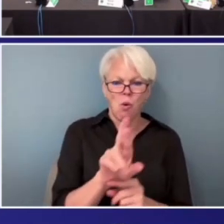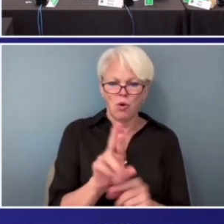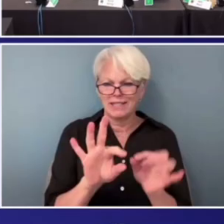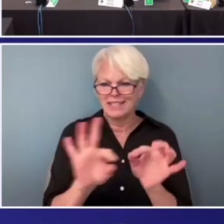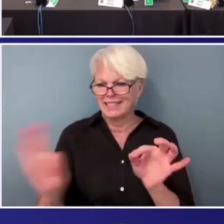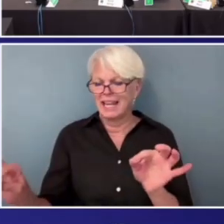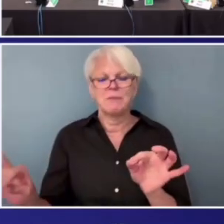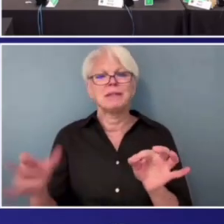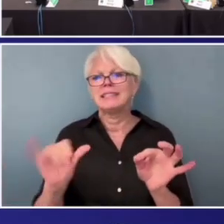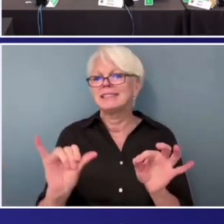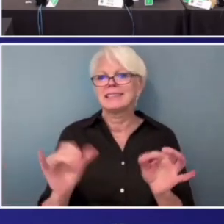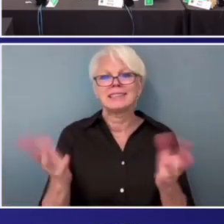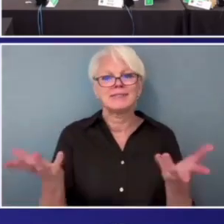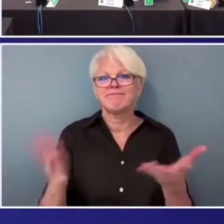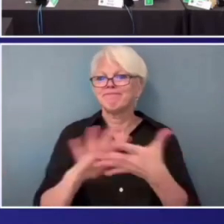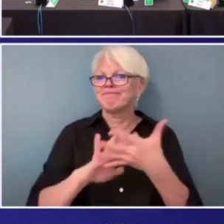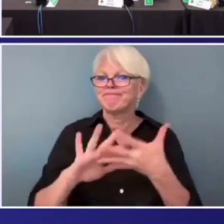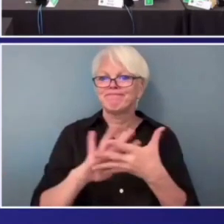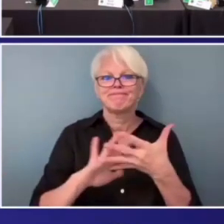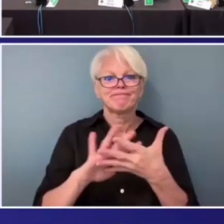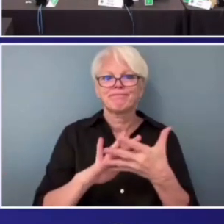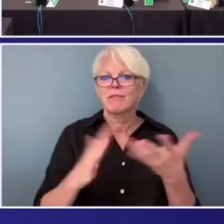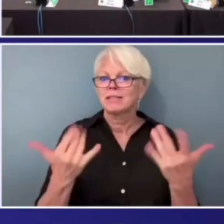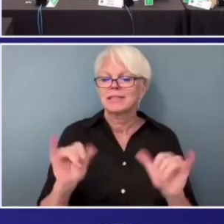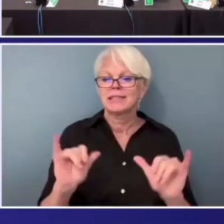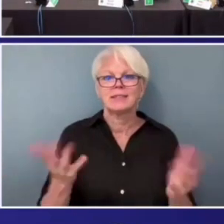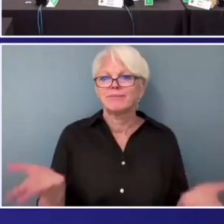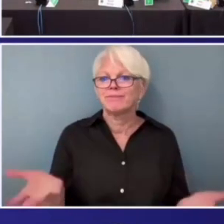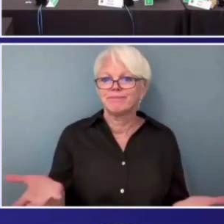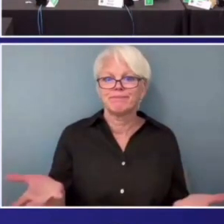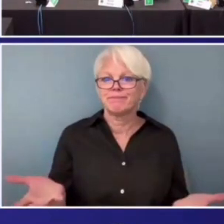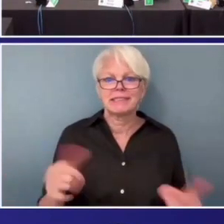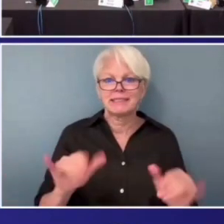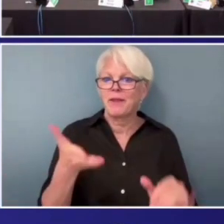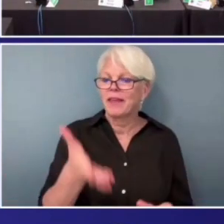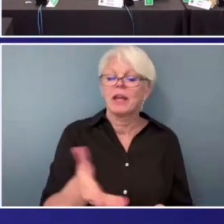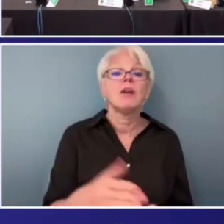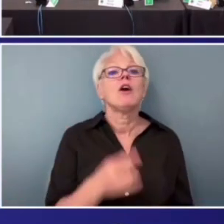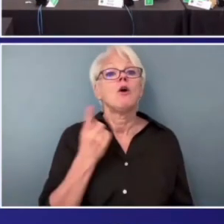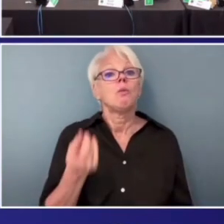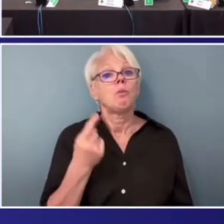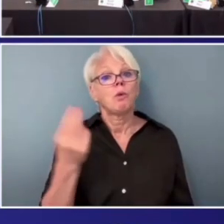the gray area, the undefined, is still there. So one of the reasons we did that is the